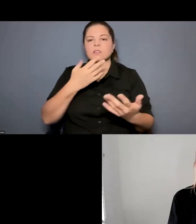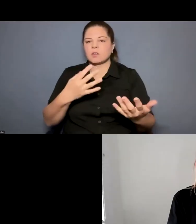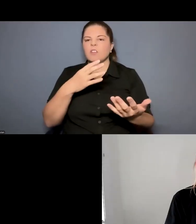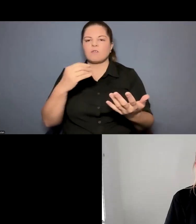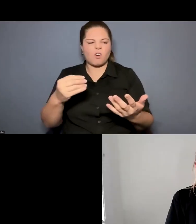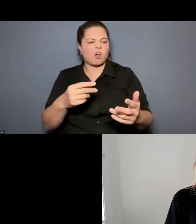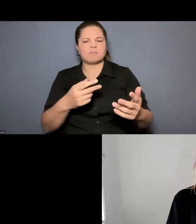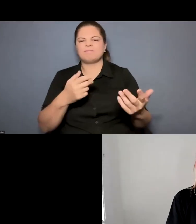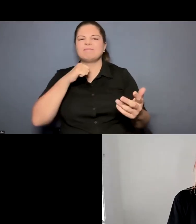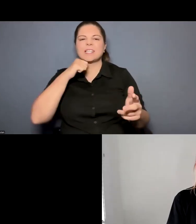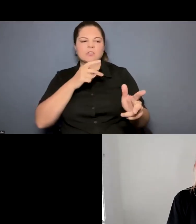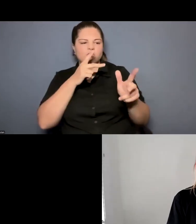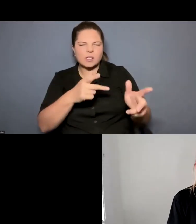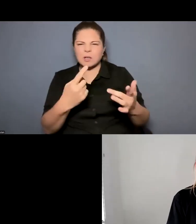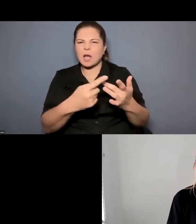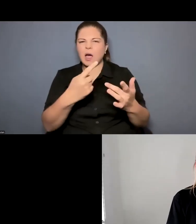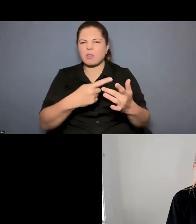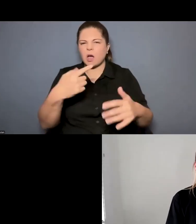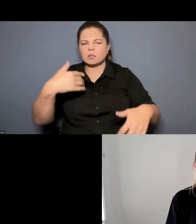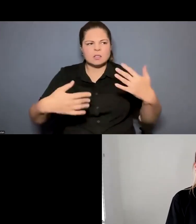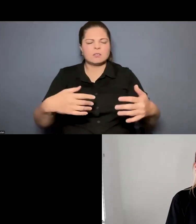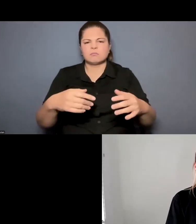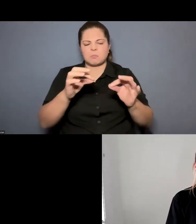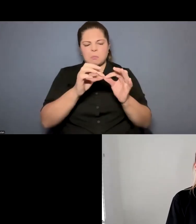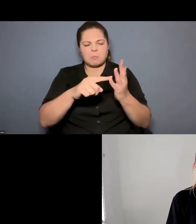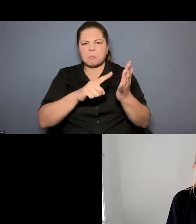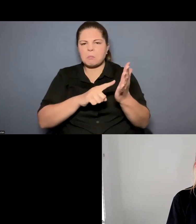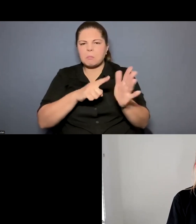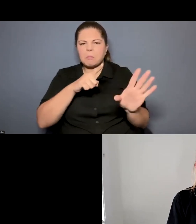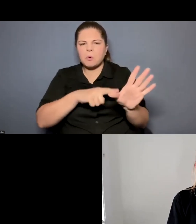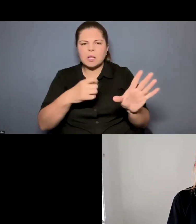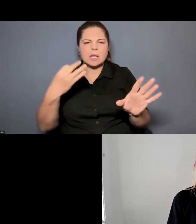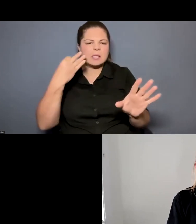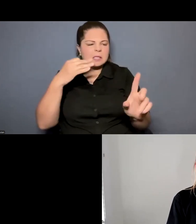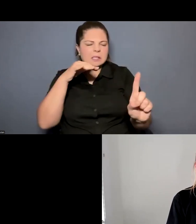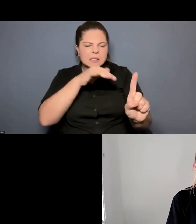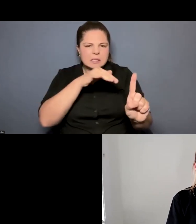such as workplace harassment and bullying, have become a core area focus for Work Health and